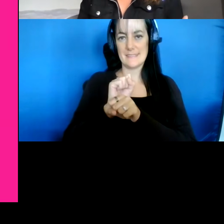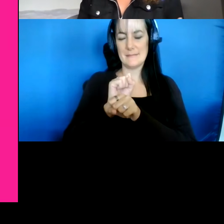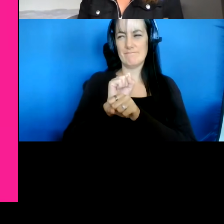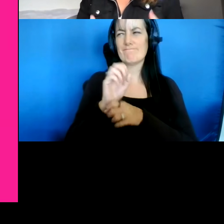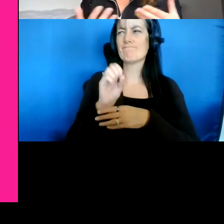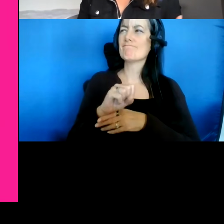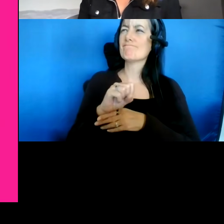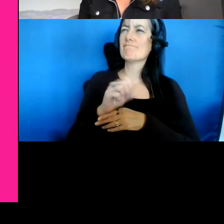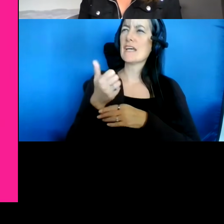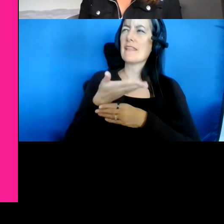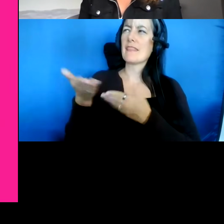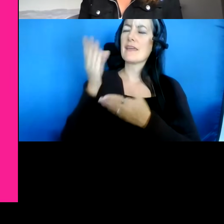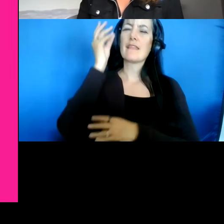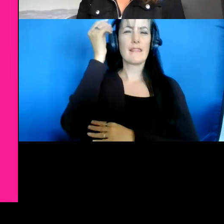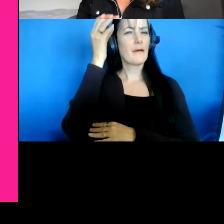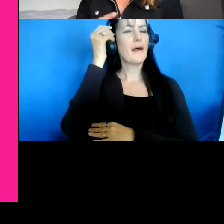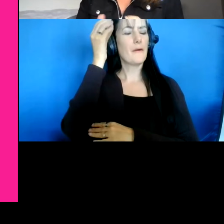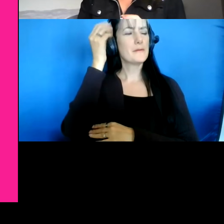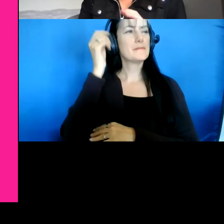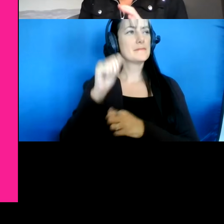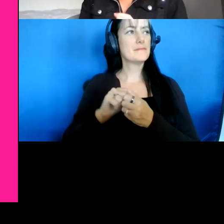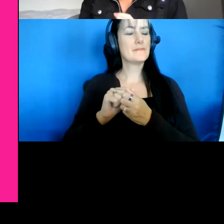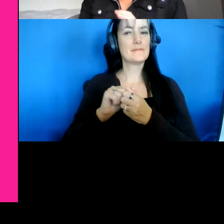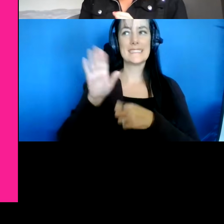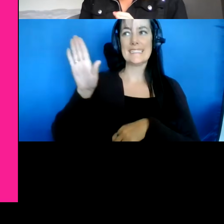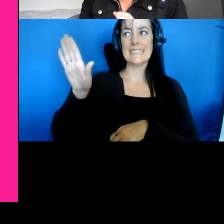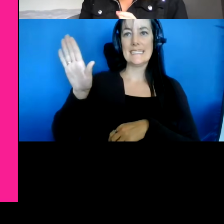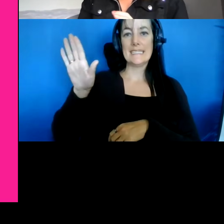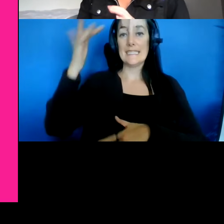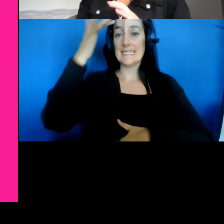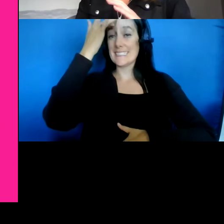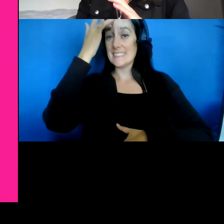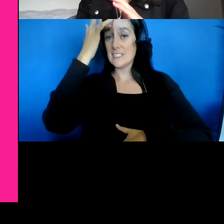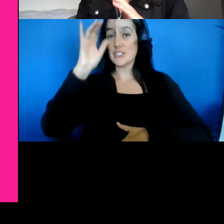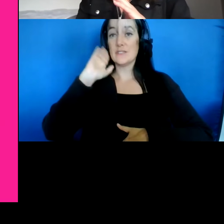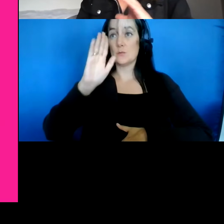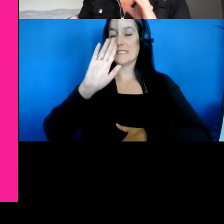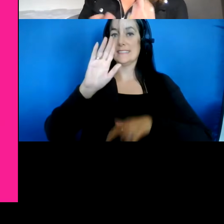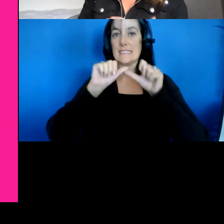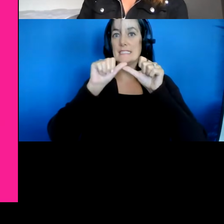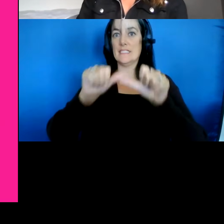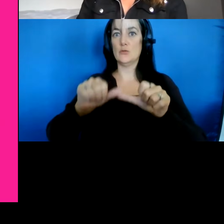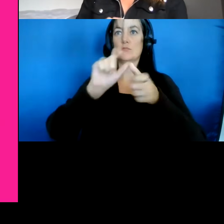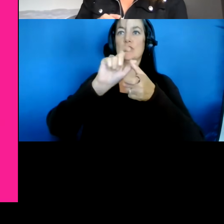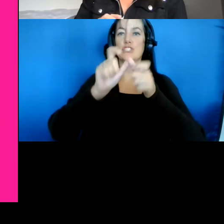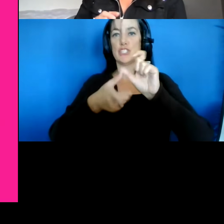about, or important to consider is his condition is changing. So, the types of assistive technology